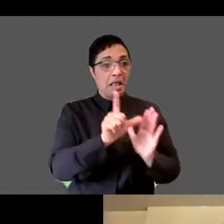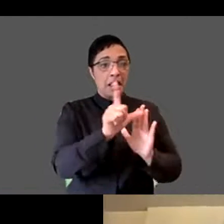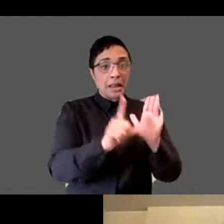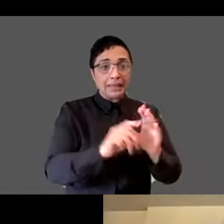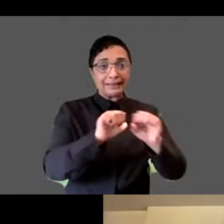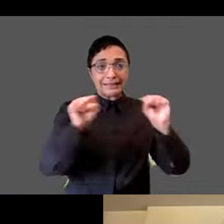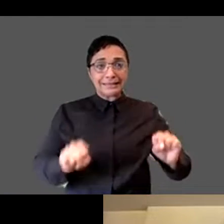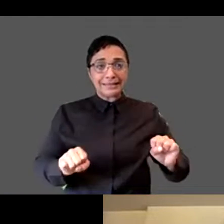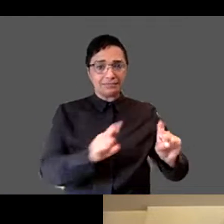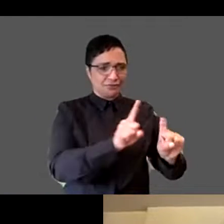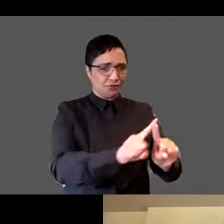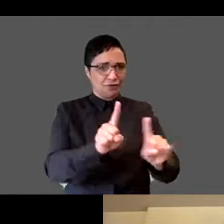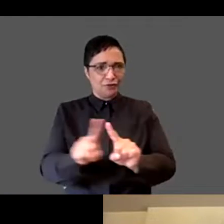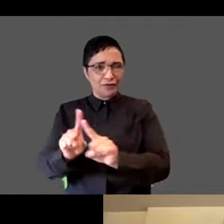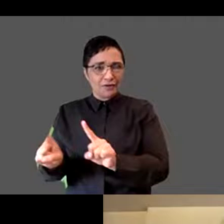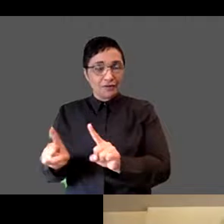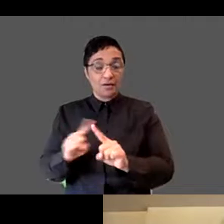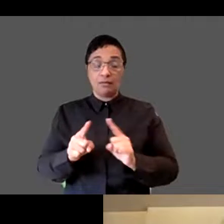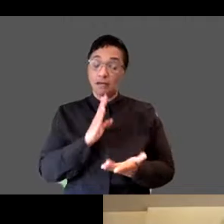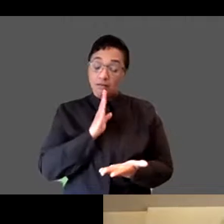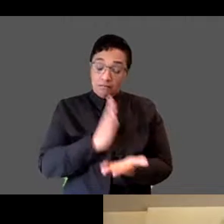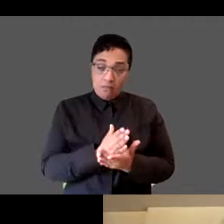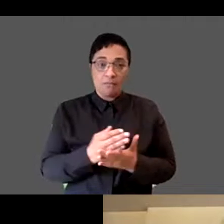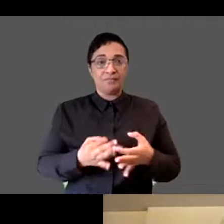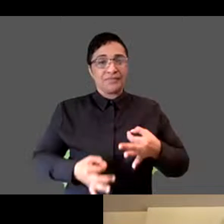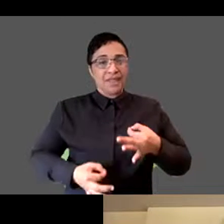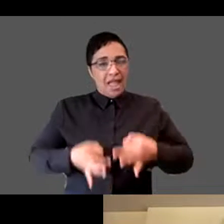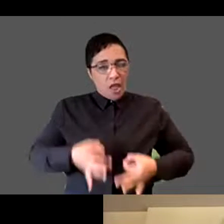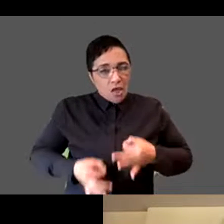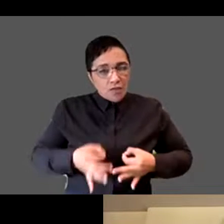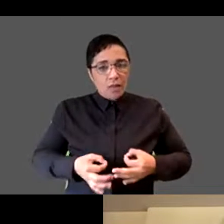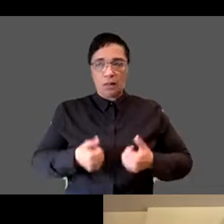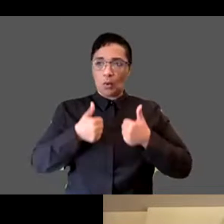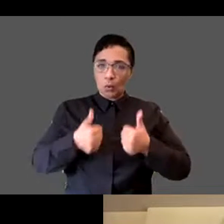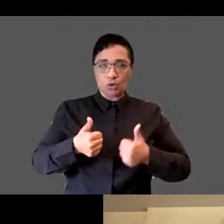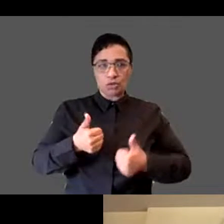But certainly ethically, along with all of the good work we do on the technical side